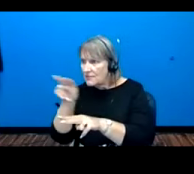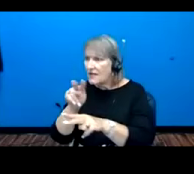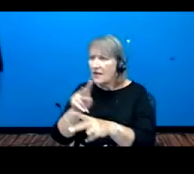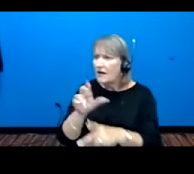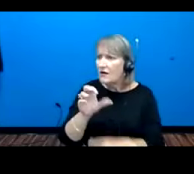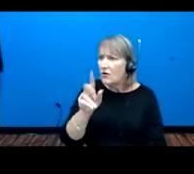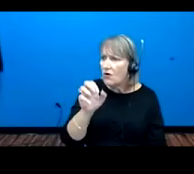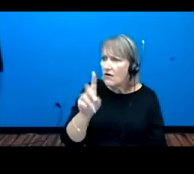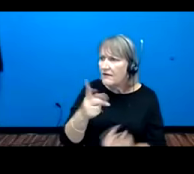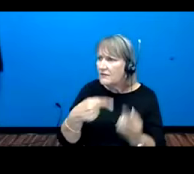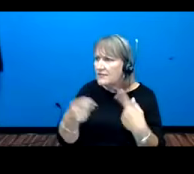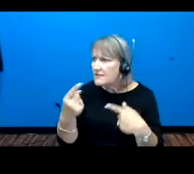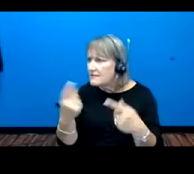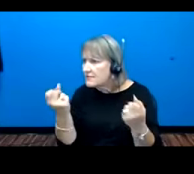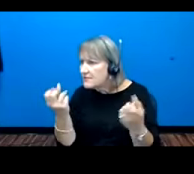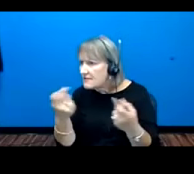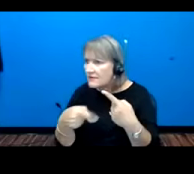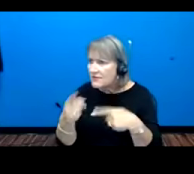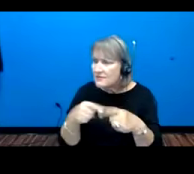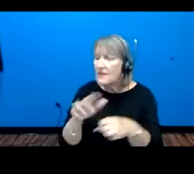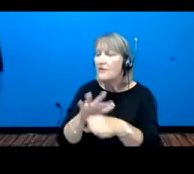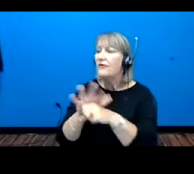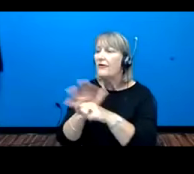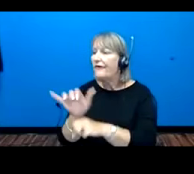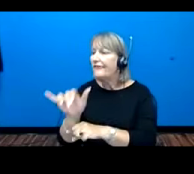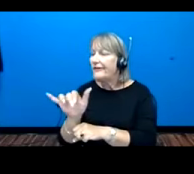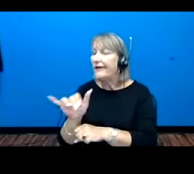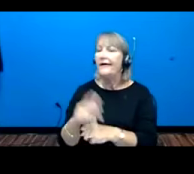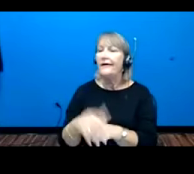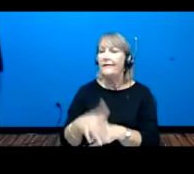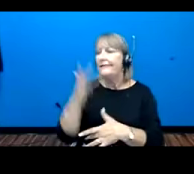would be a helpful piece of a resource for folks out there.